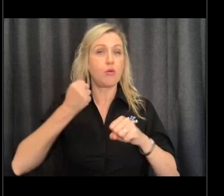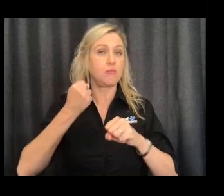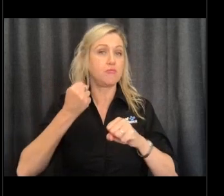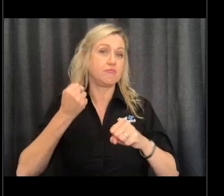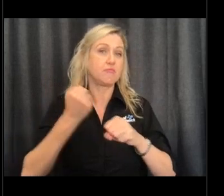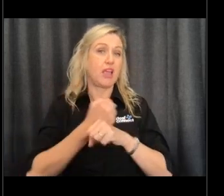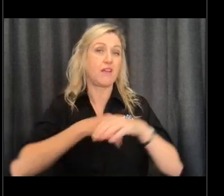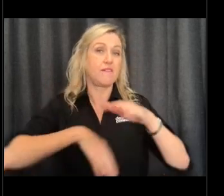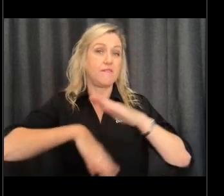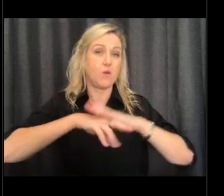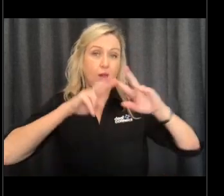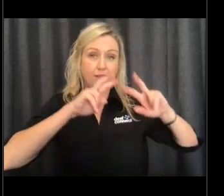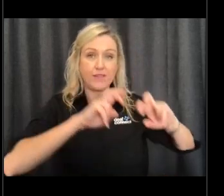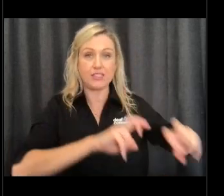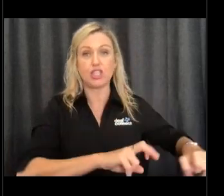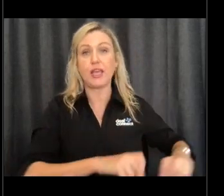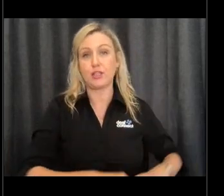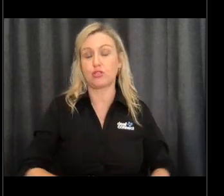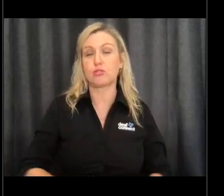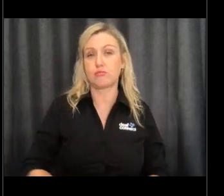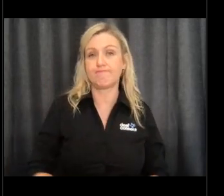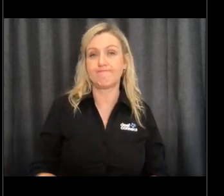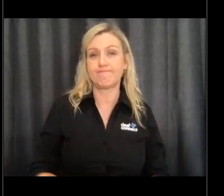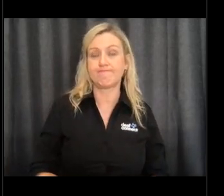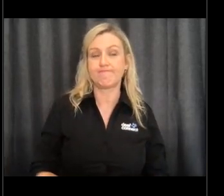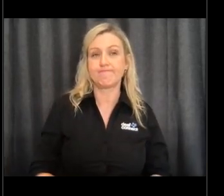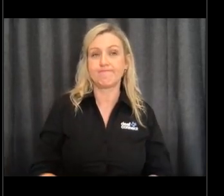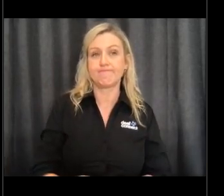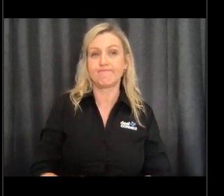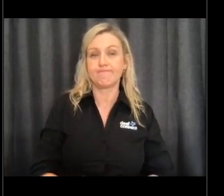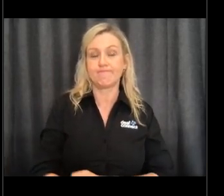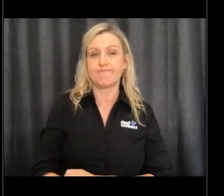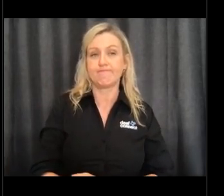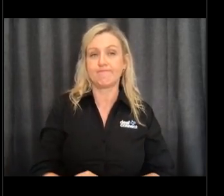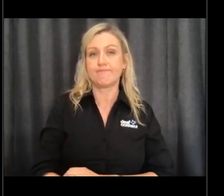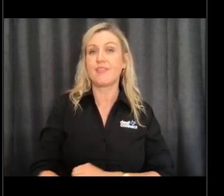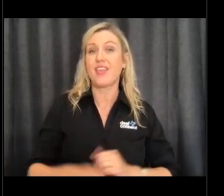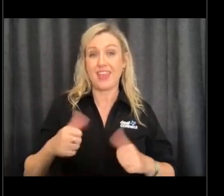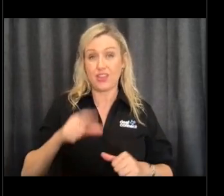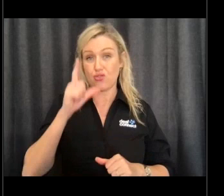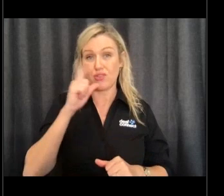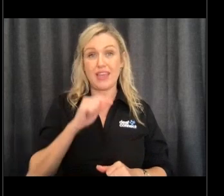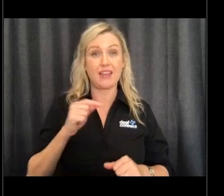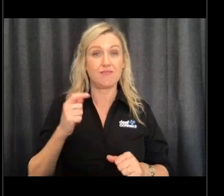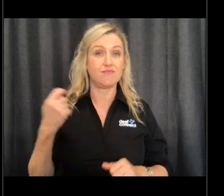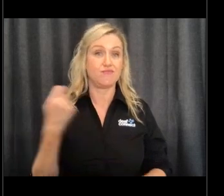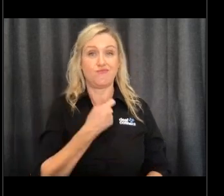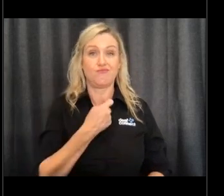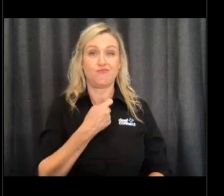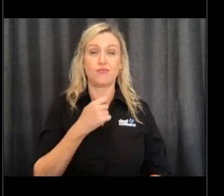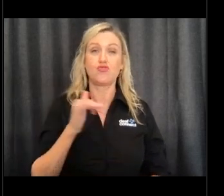Okay. Because that carries with it potential criminal consequences and that's why you could